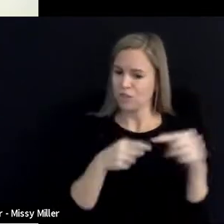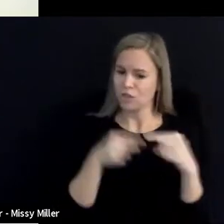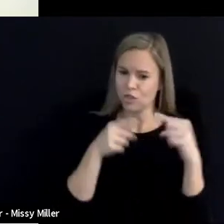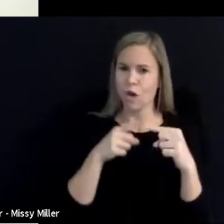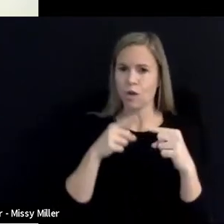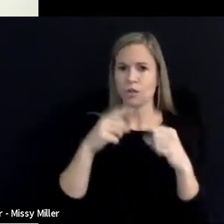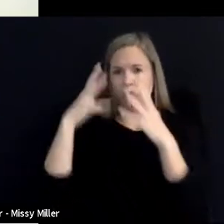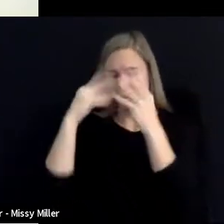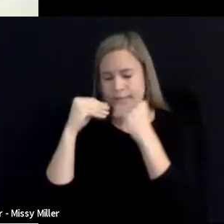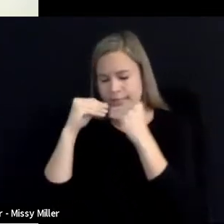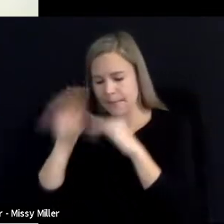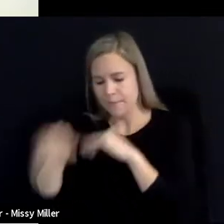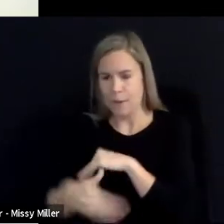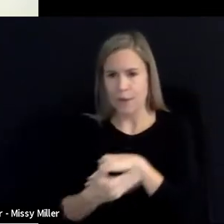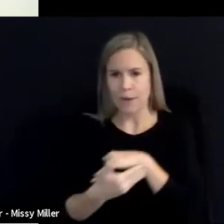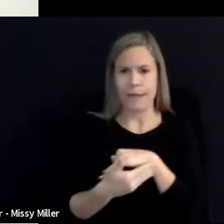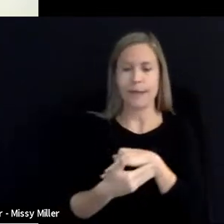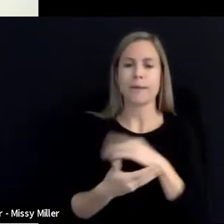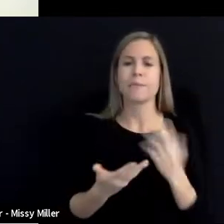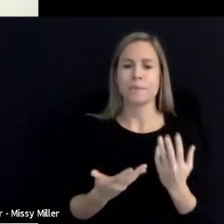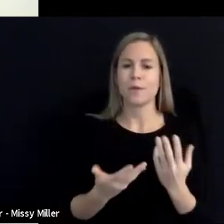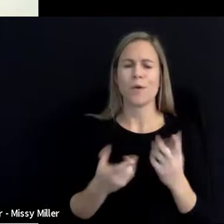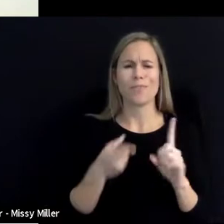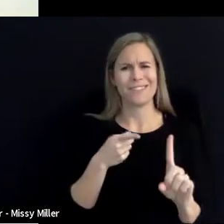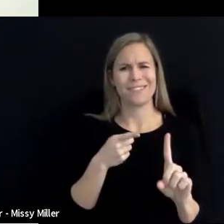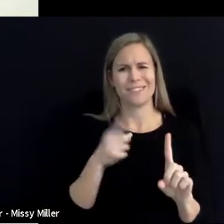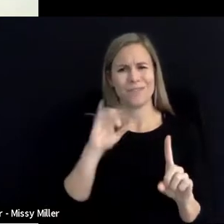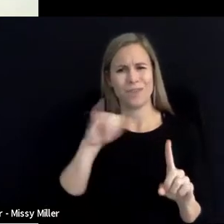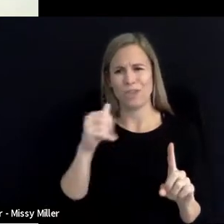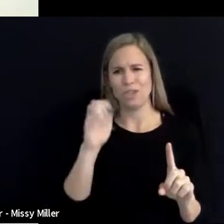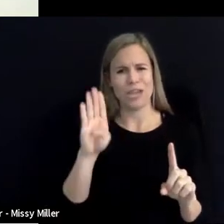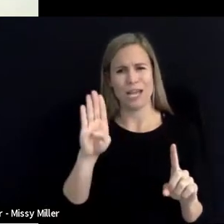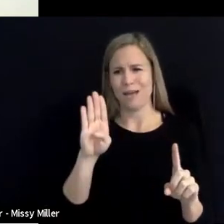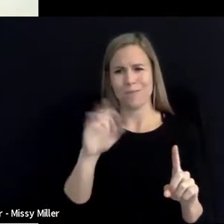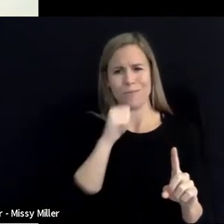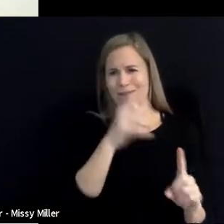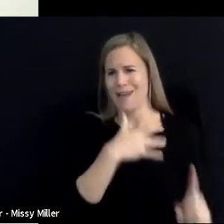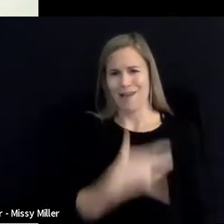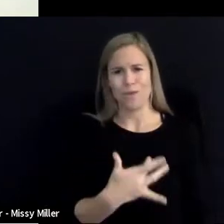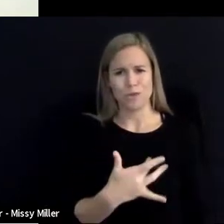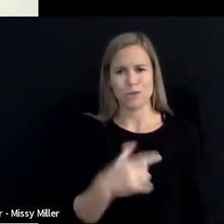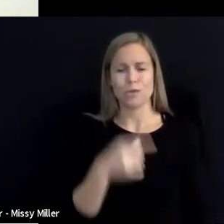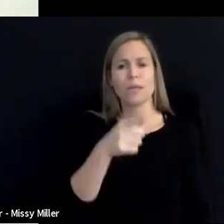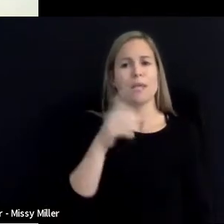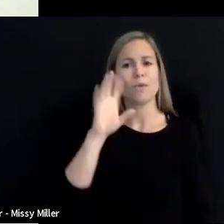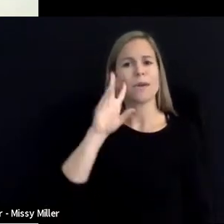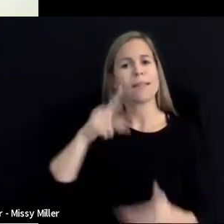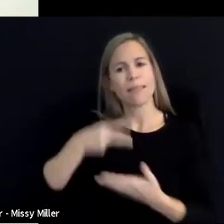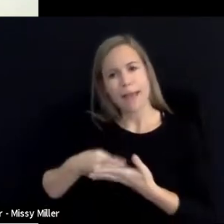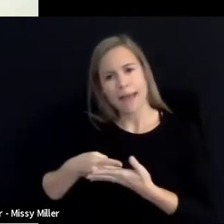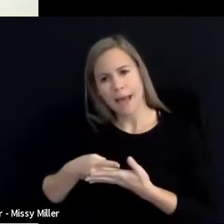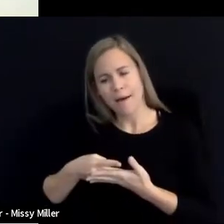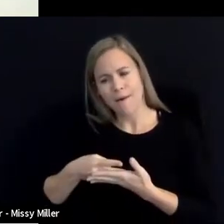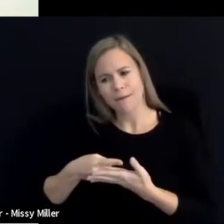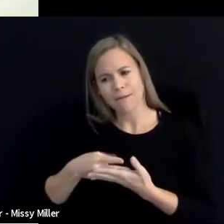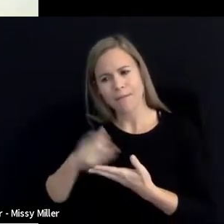But we didn't, this was unusual for Jacob because he would get into bed, lie down, and then in 10 minutes he would get up.